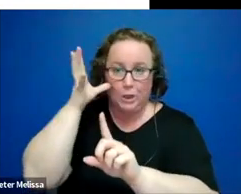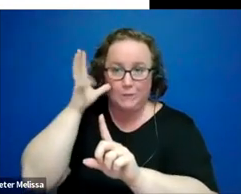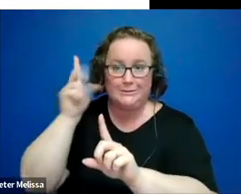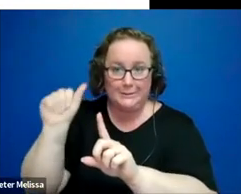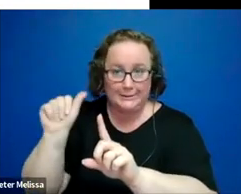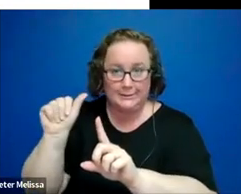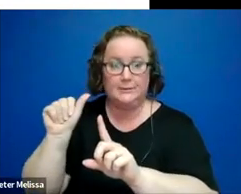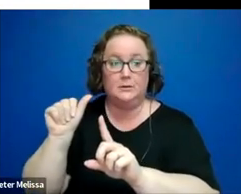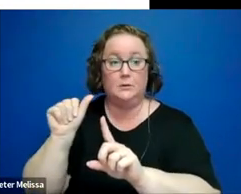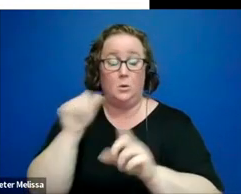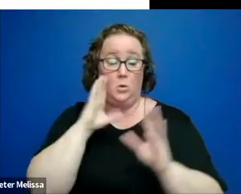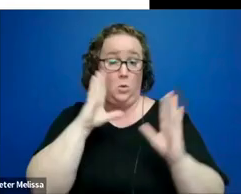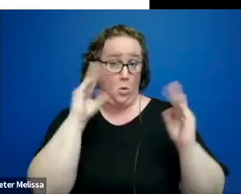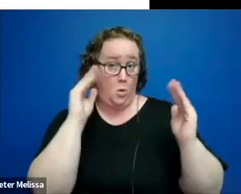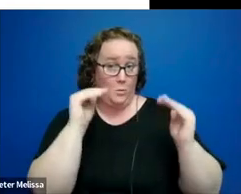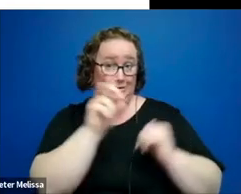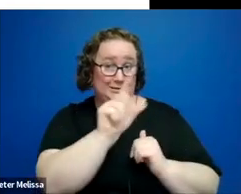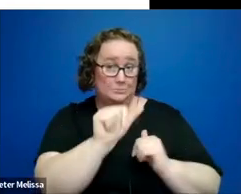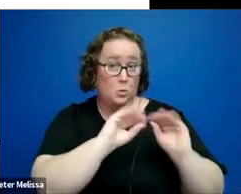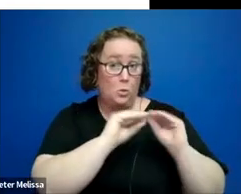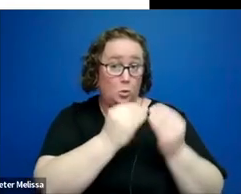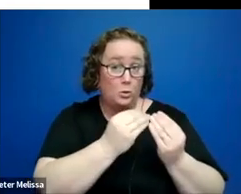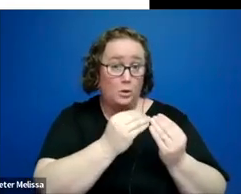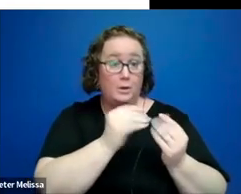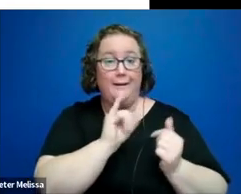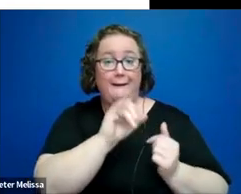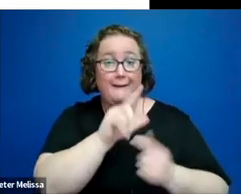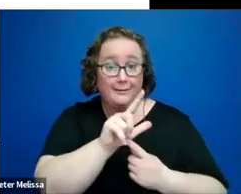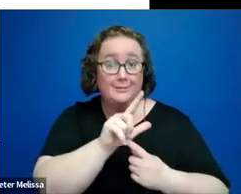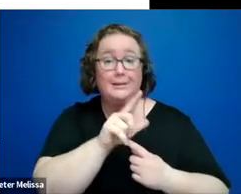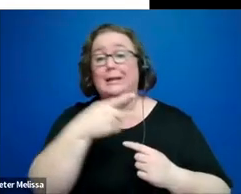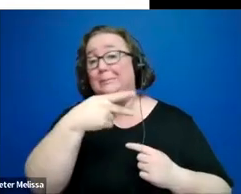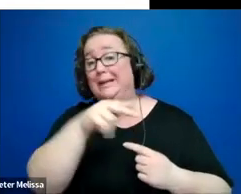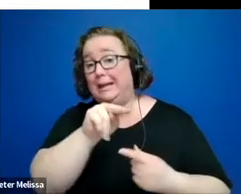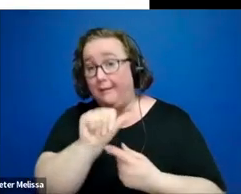disability organizations such as Il's or PNAs could use